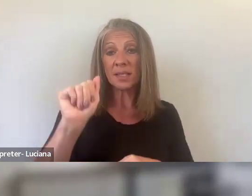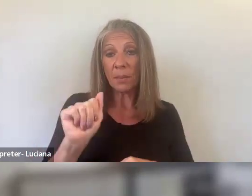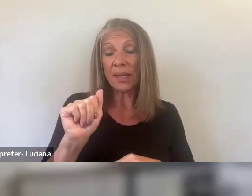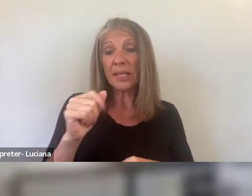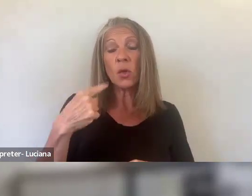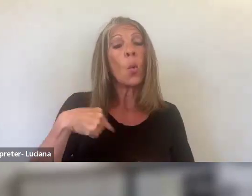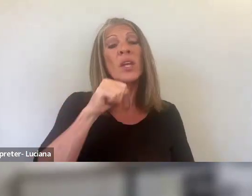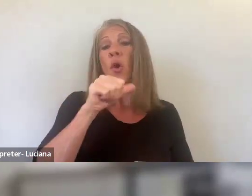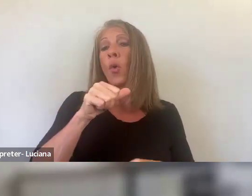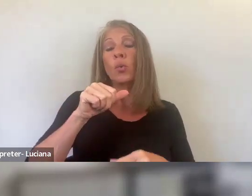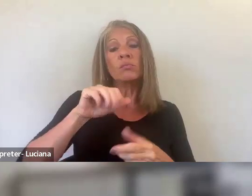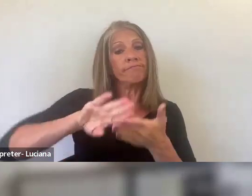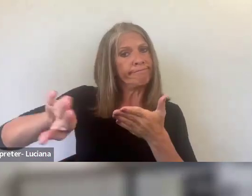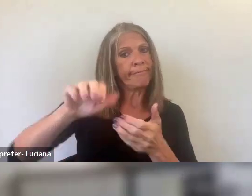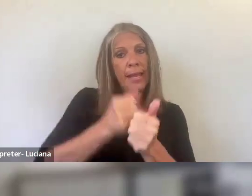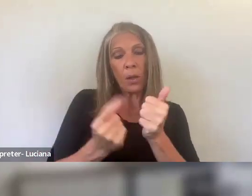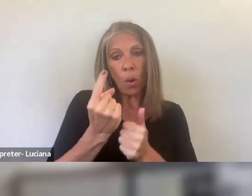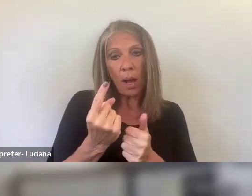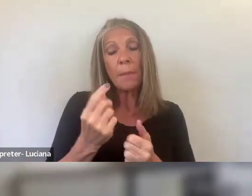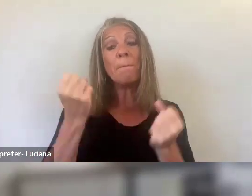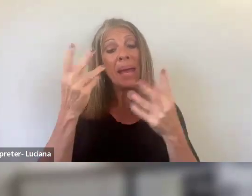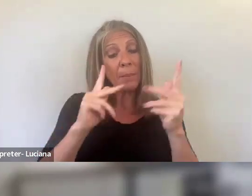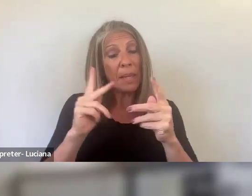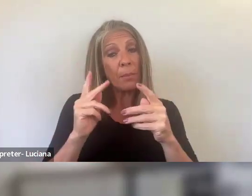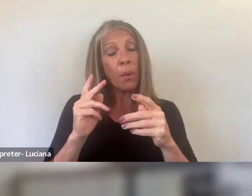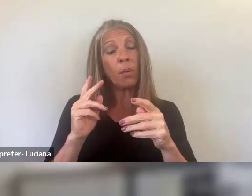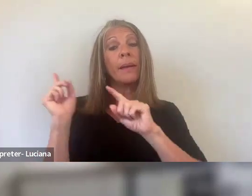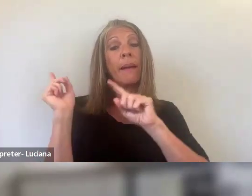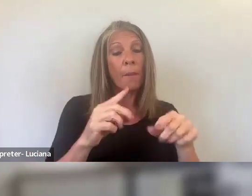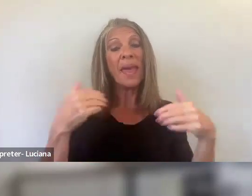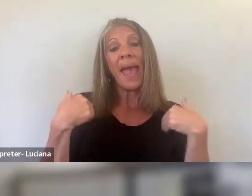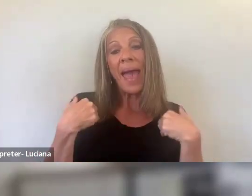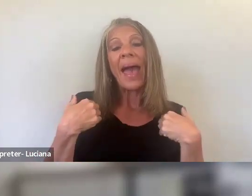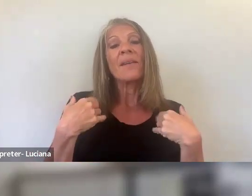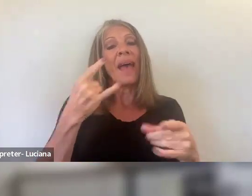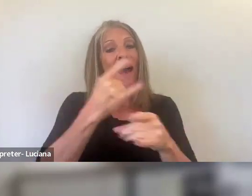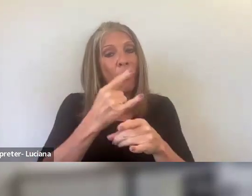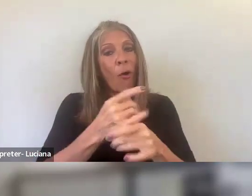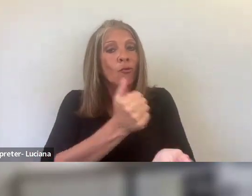of individuals come into our center right now who are homeless and have substance abuse problems. JORDAN STOCKER: